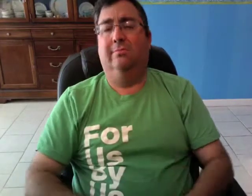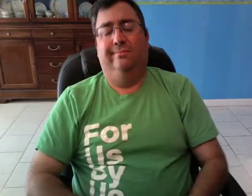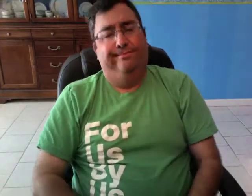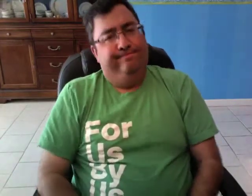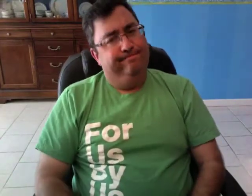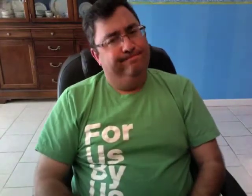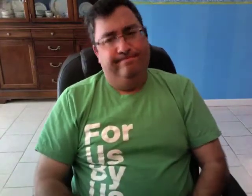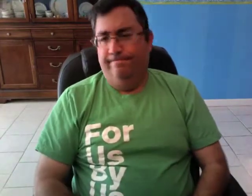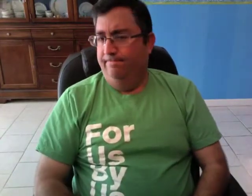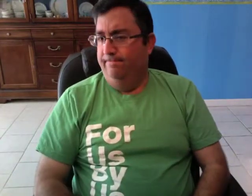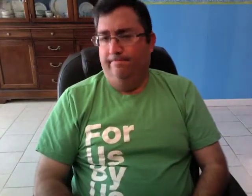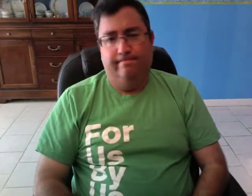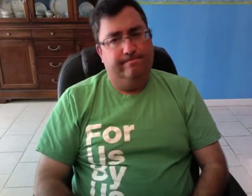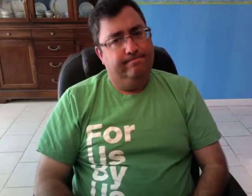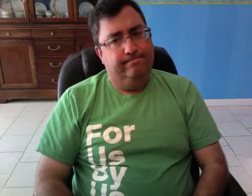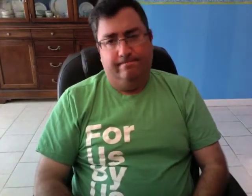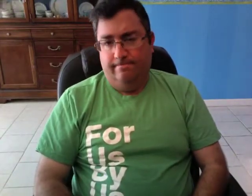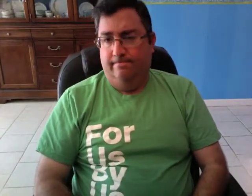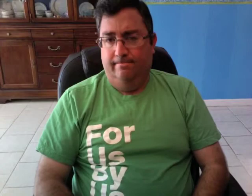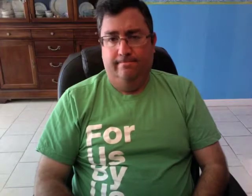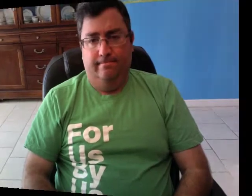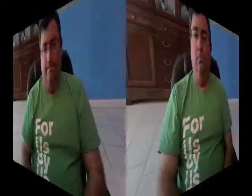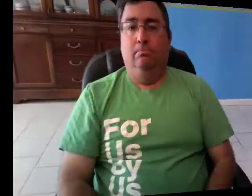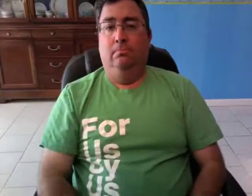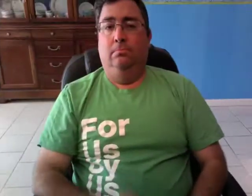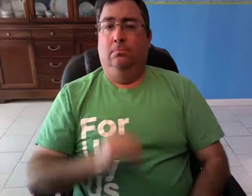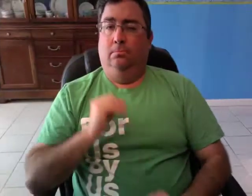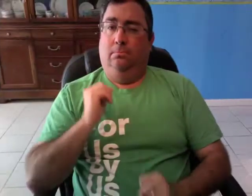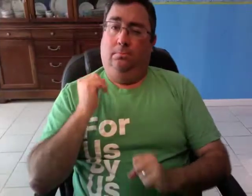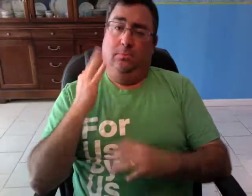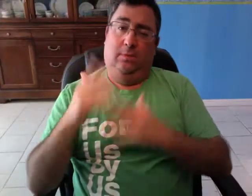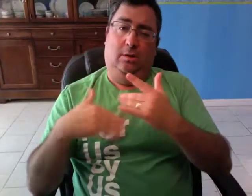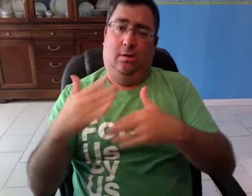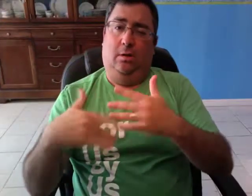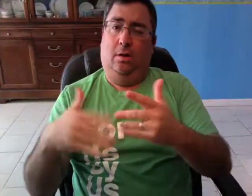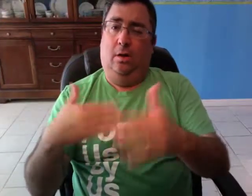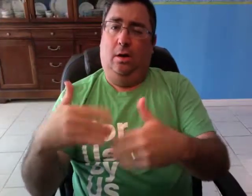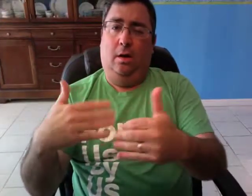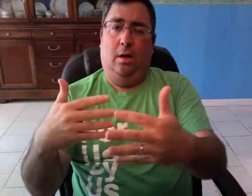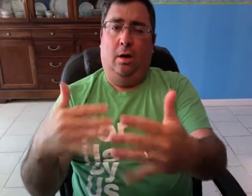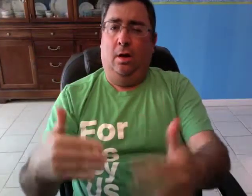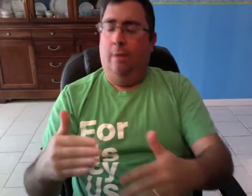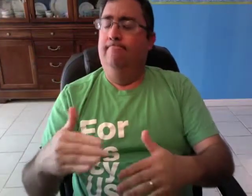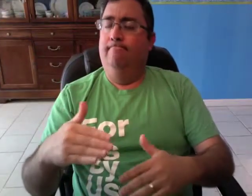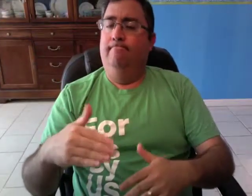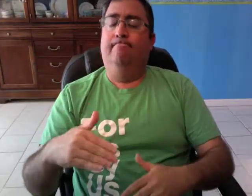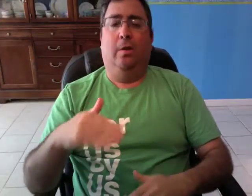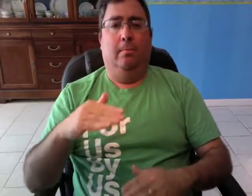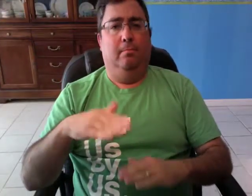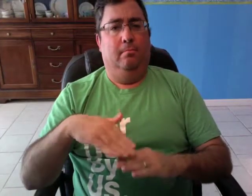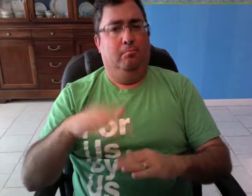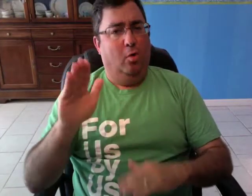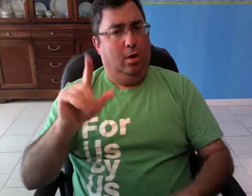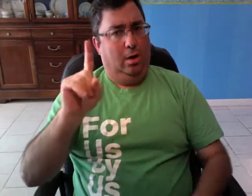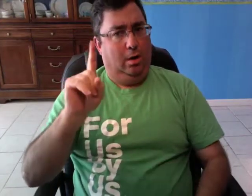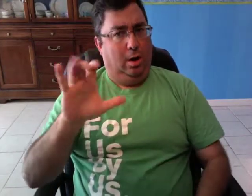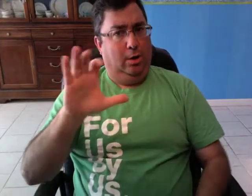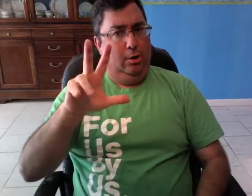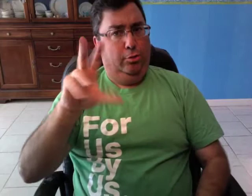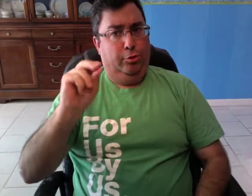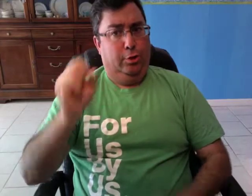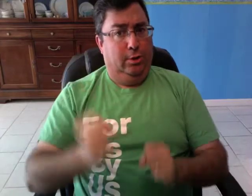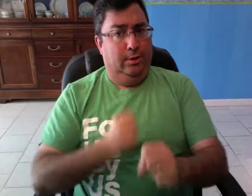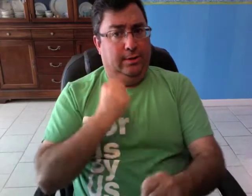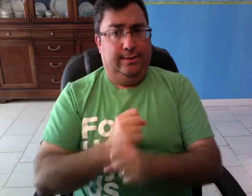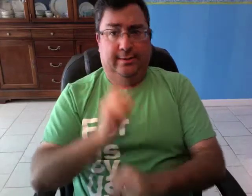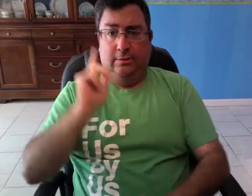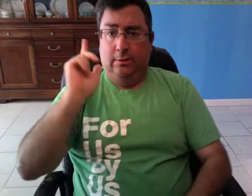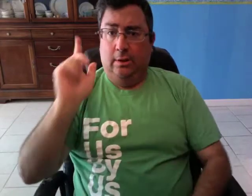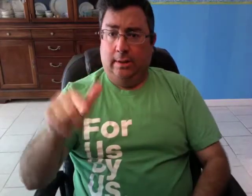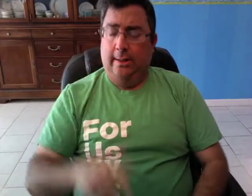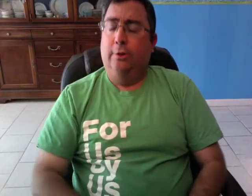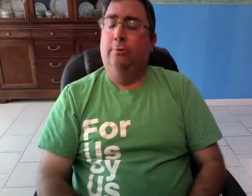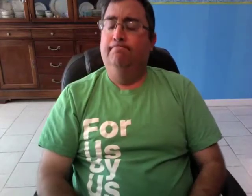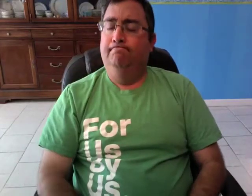More than 130 years later,